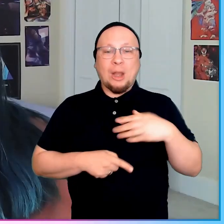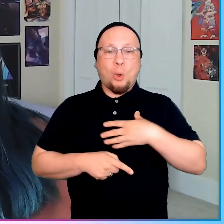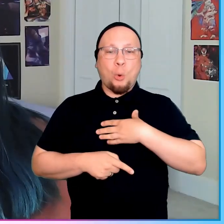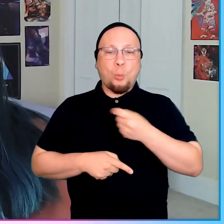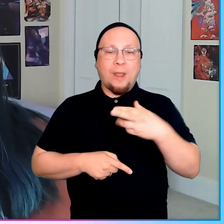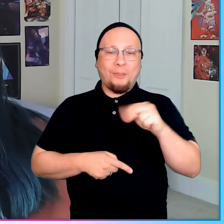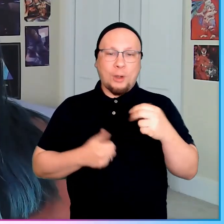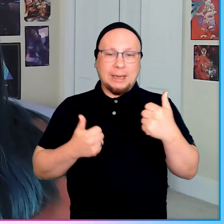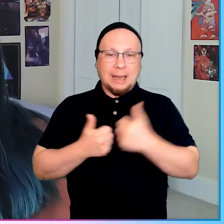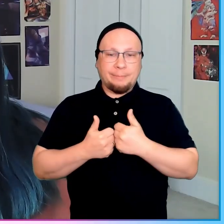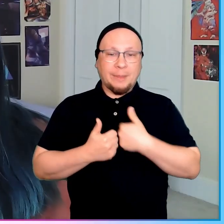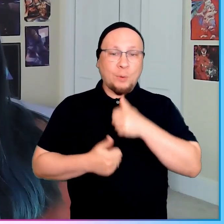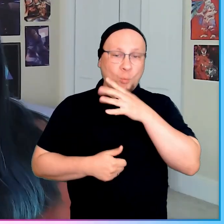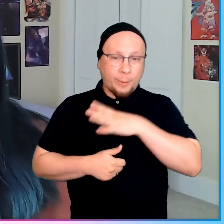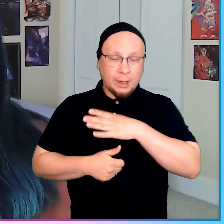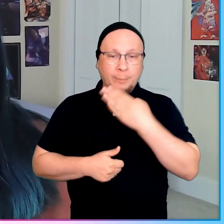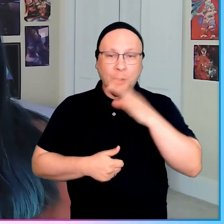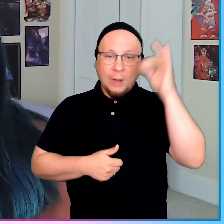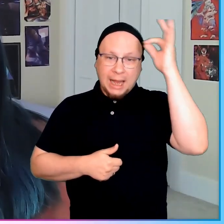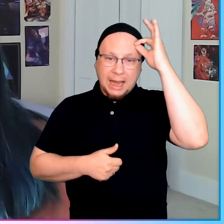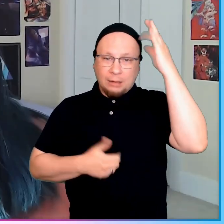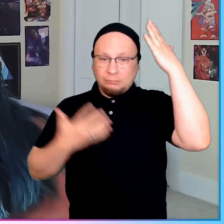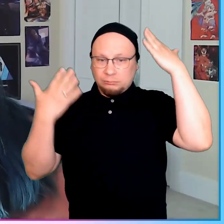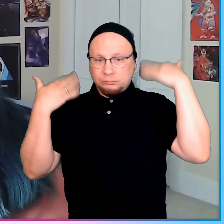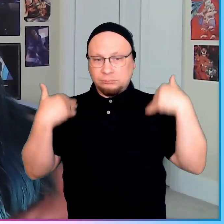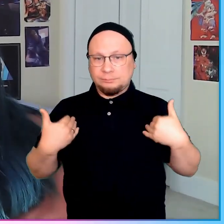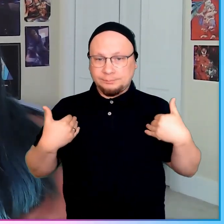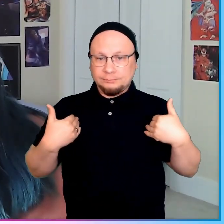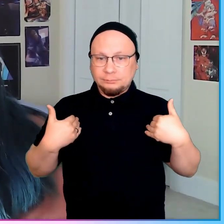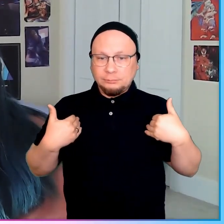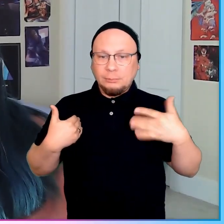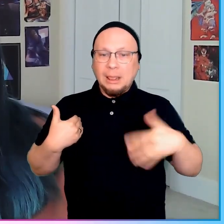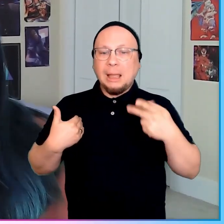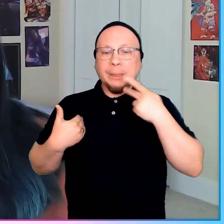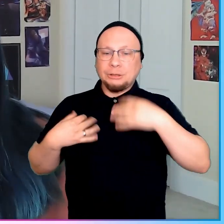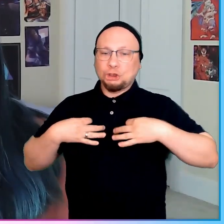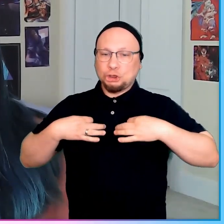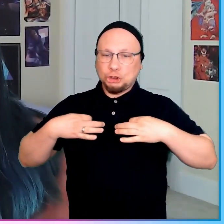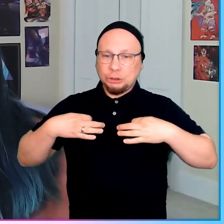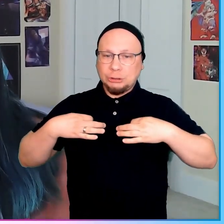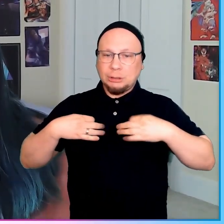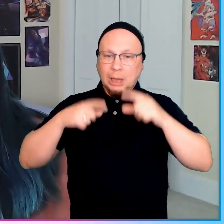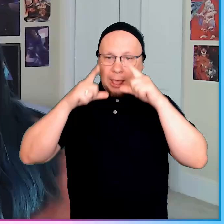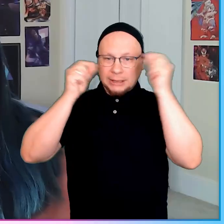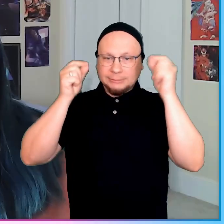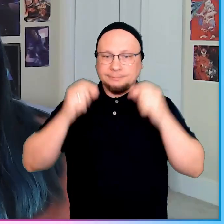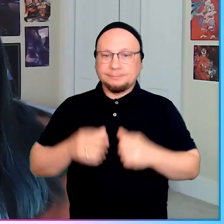I’m a woman with blue hair, just past shoulder length, in a light pink t-shirt, and wearing glasses.